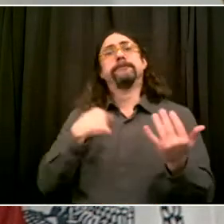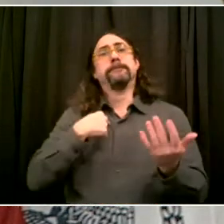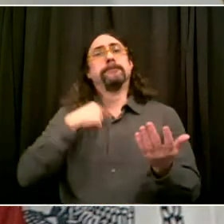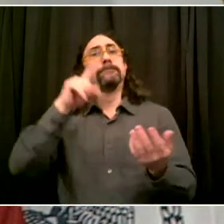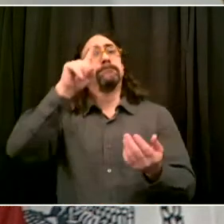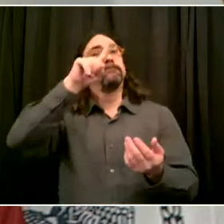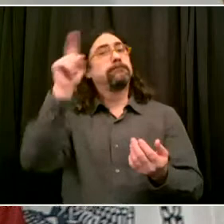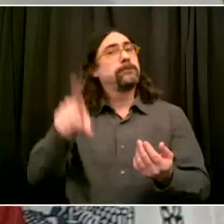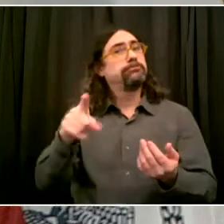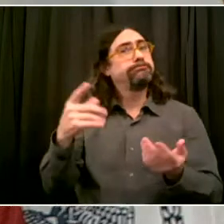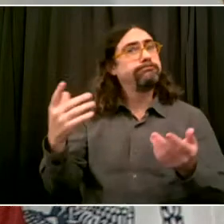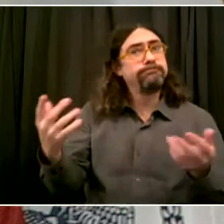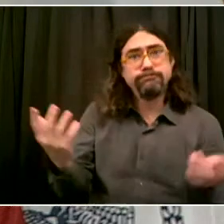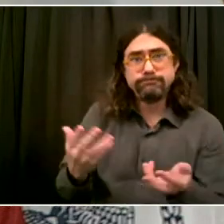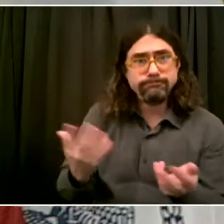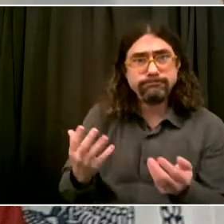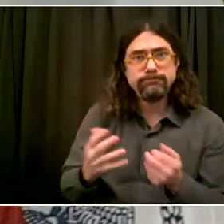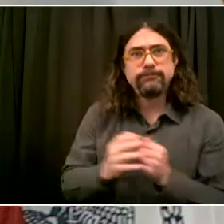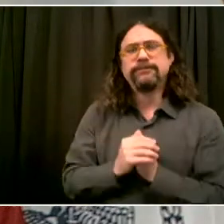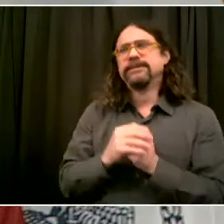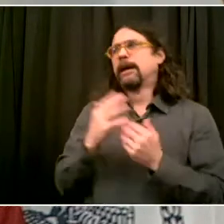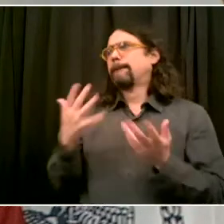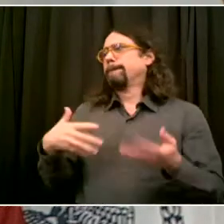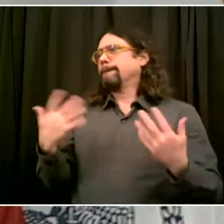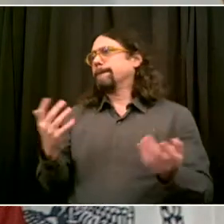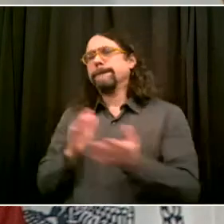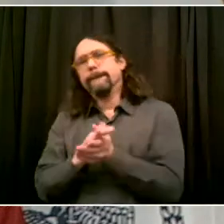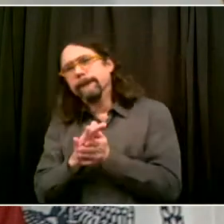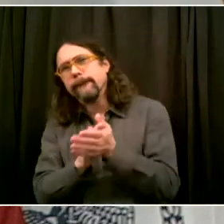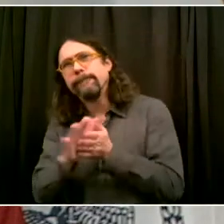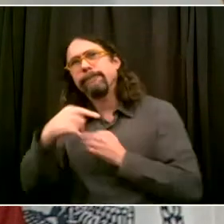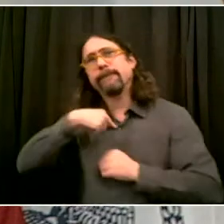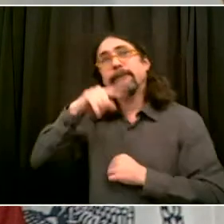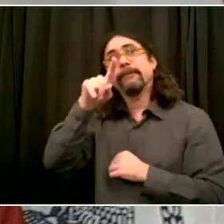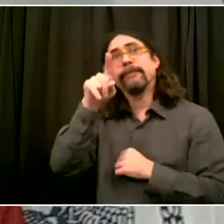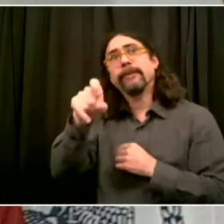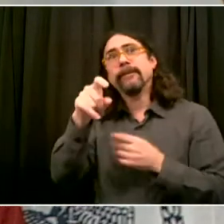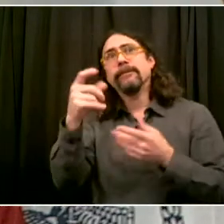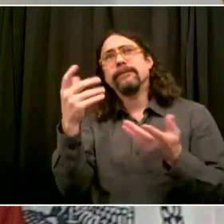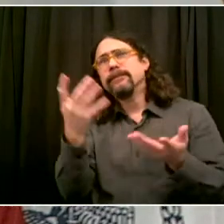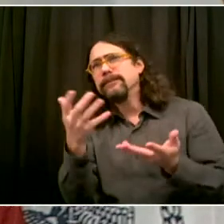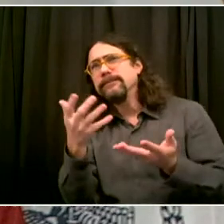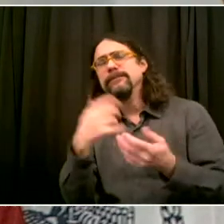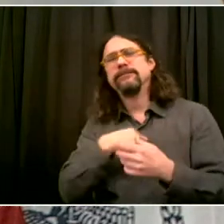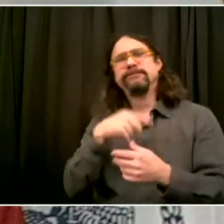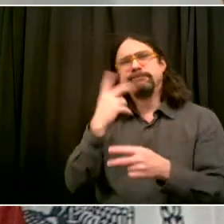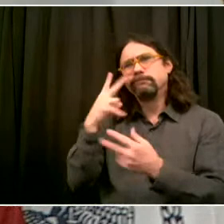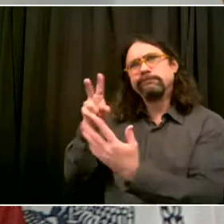HANGING IN, BROTHER. FIRST QUESTIOOI N WANT TO AS